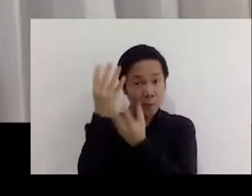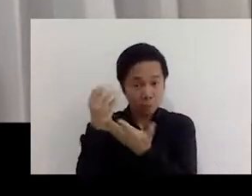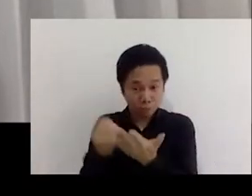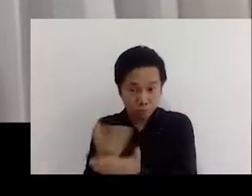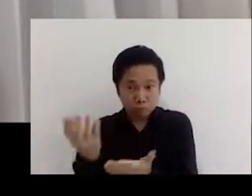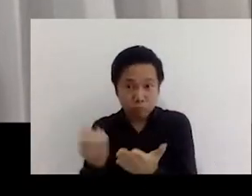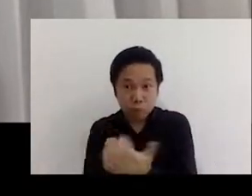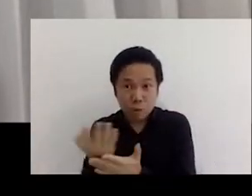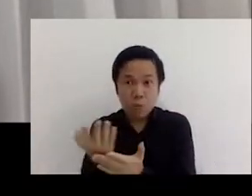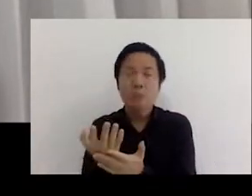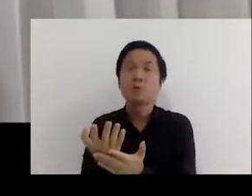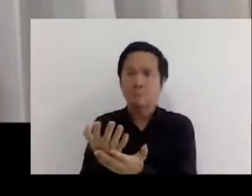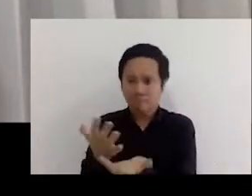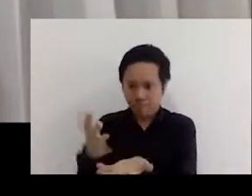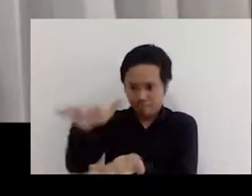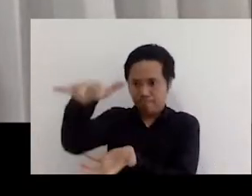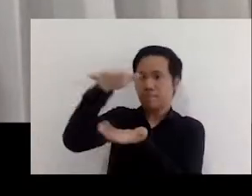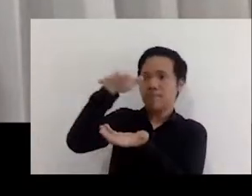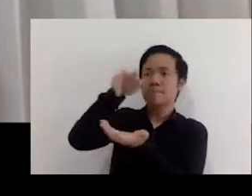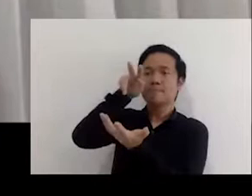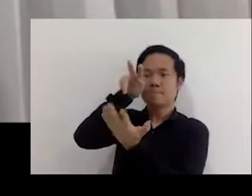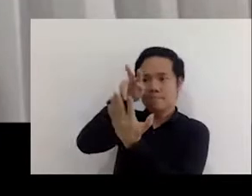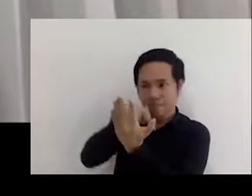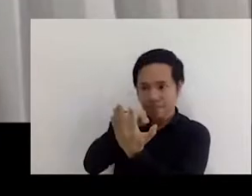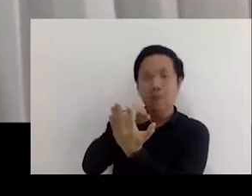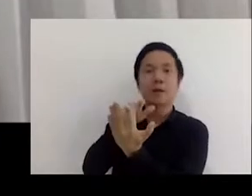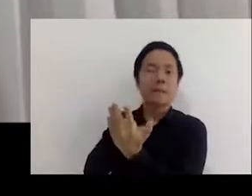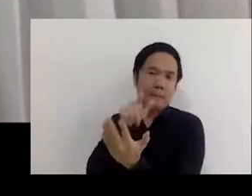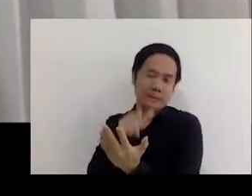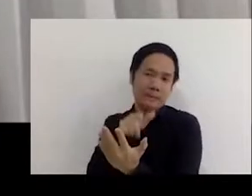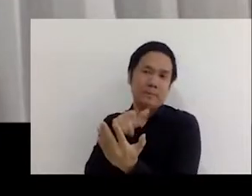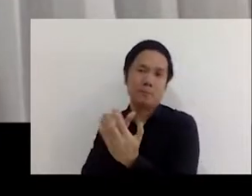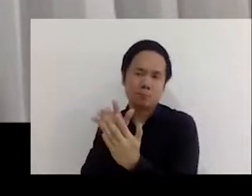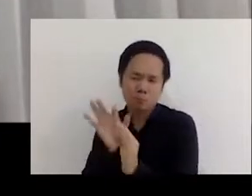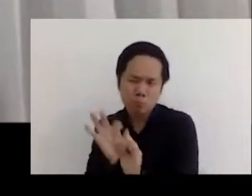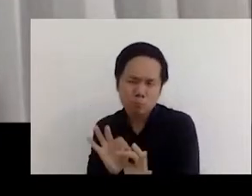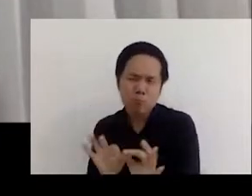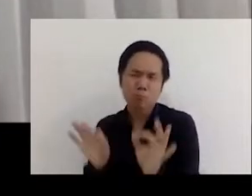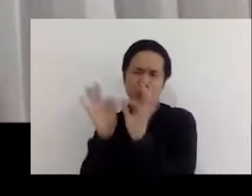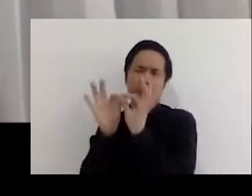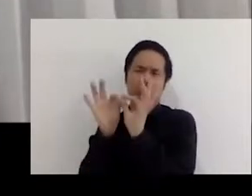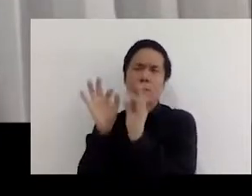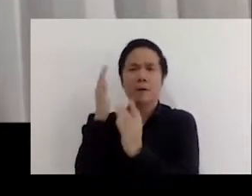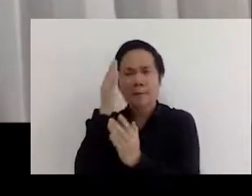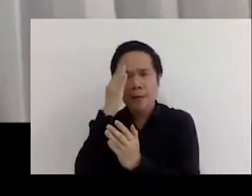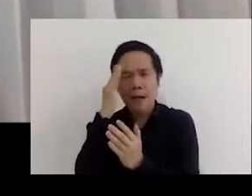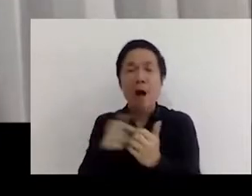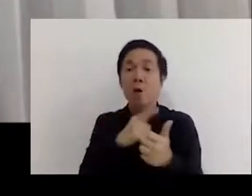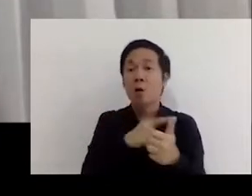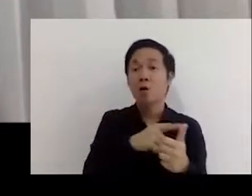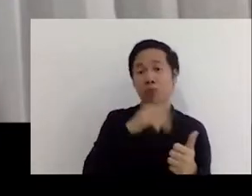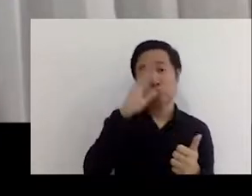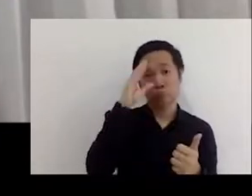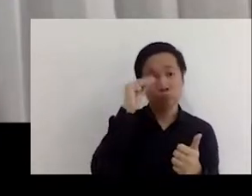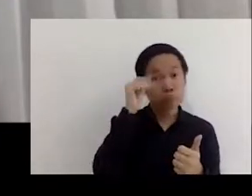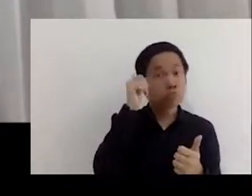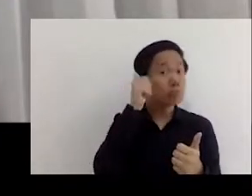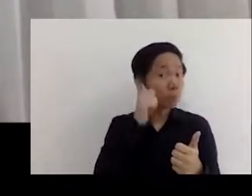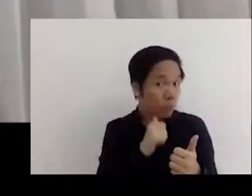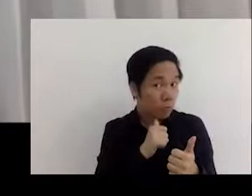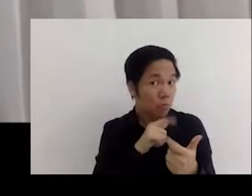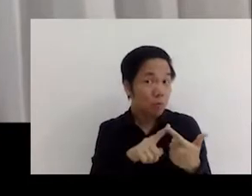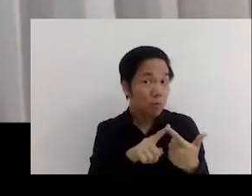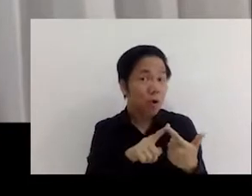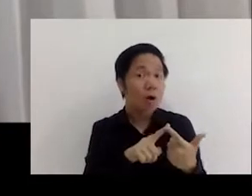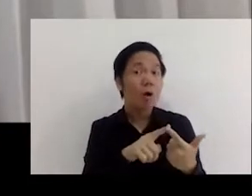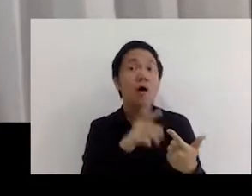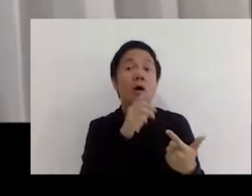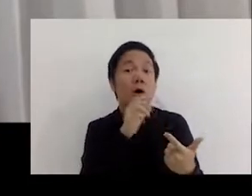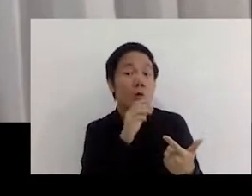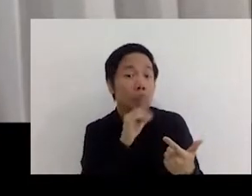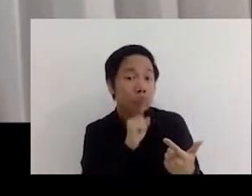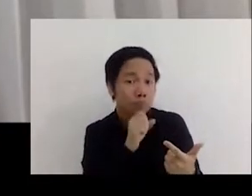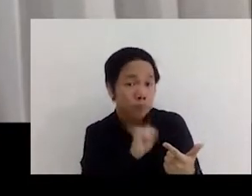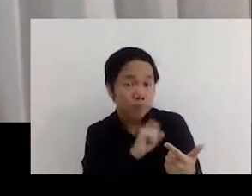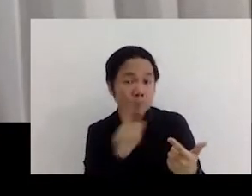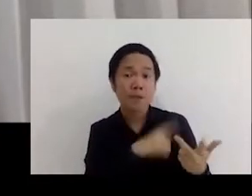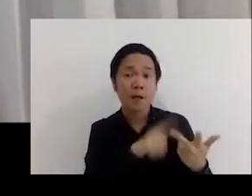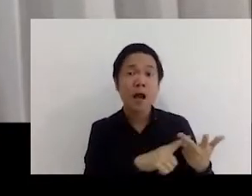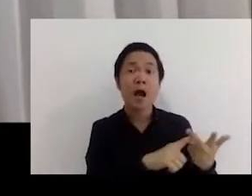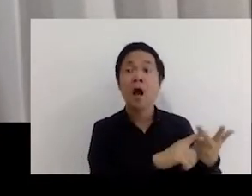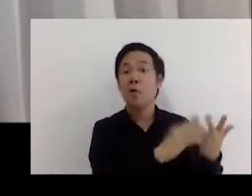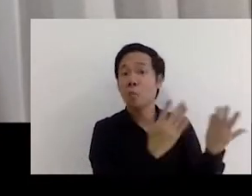in relation to persons with disabilities, sex, gender, age, poverty, rural or urban areas etc.